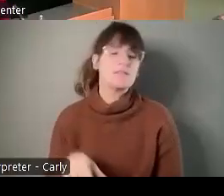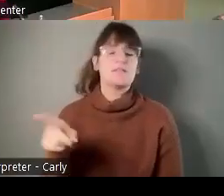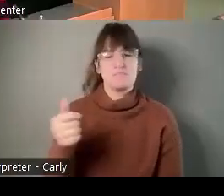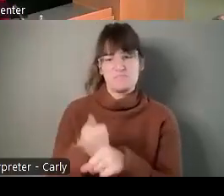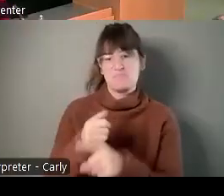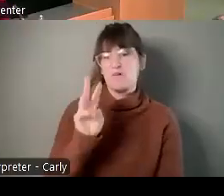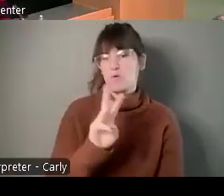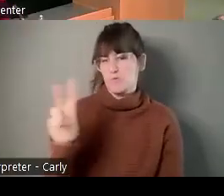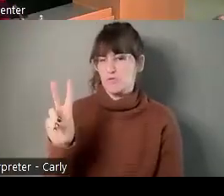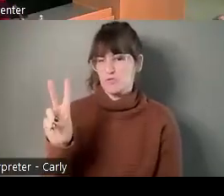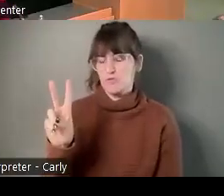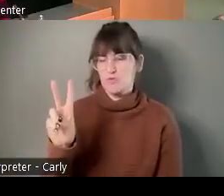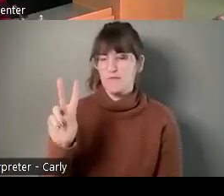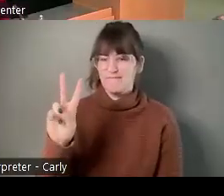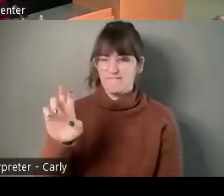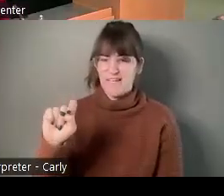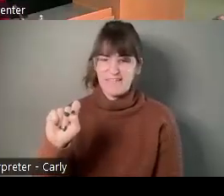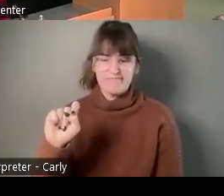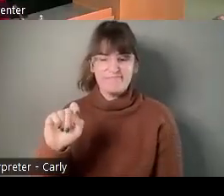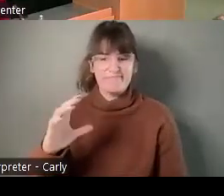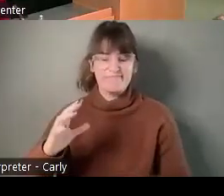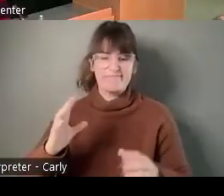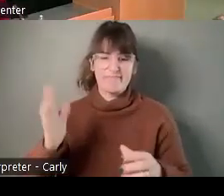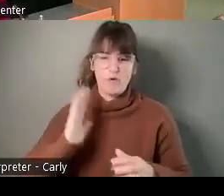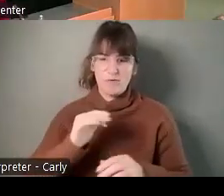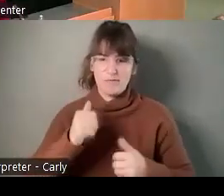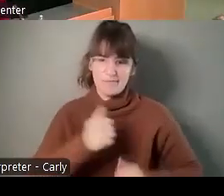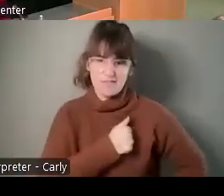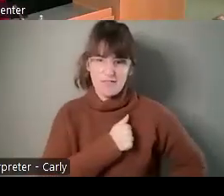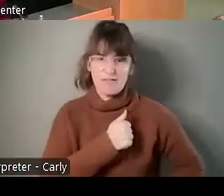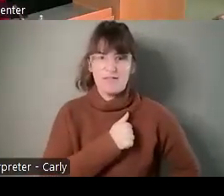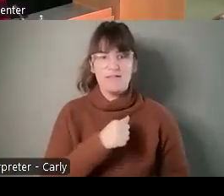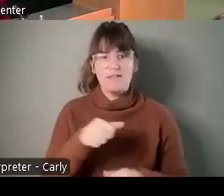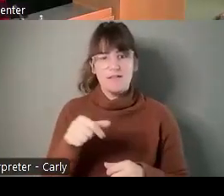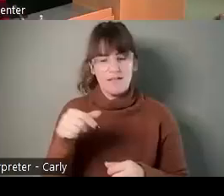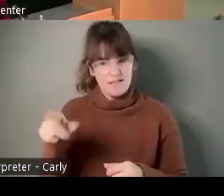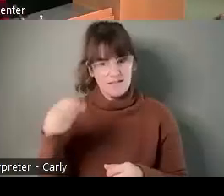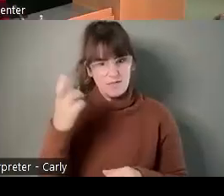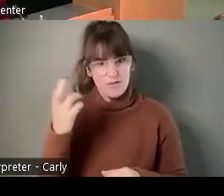veteran. And during his deployment, he realized, "Oh my gosh, letters from my loved ones really